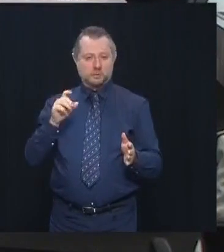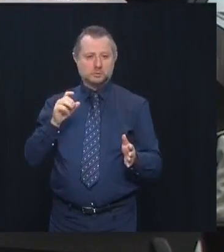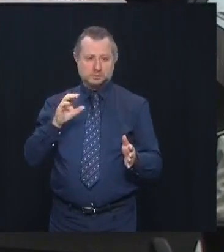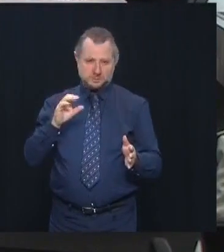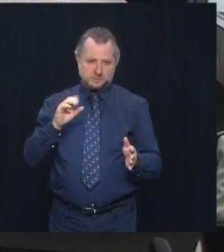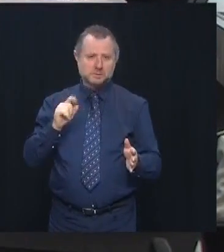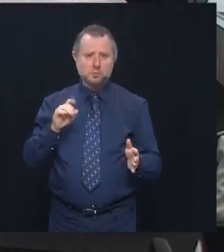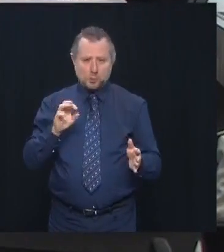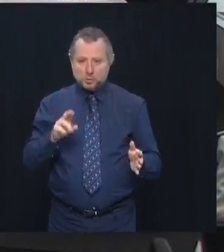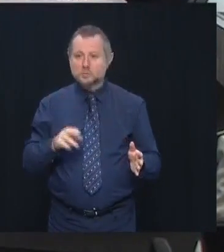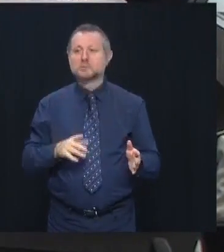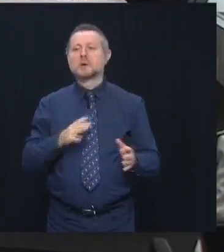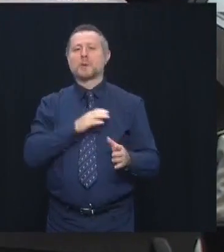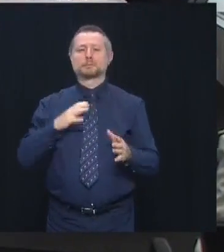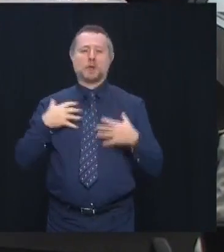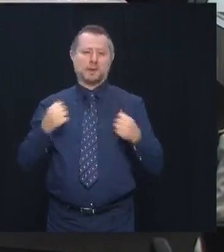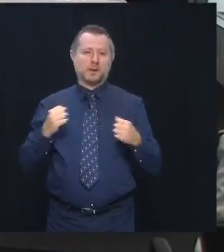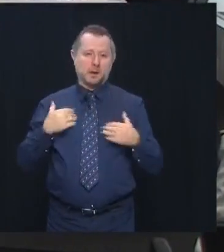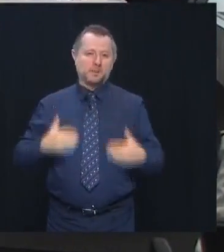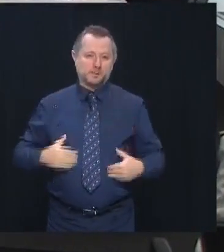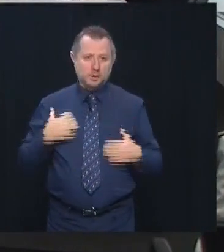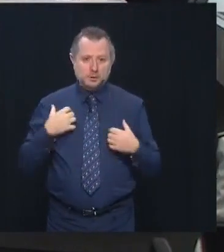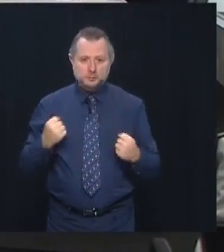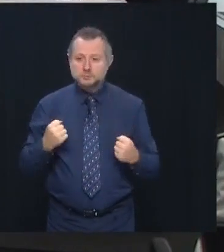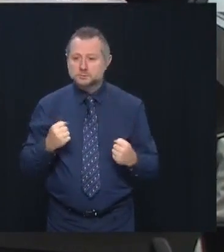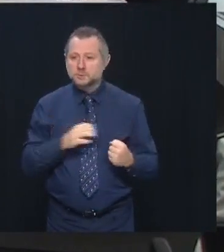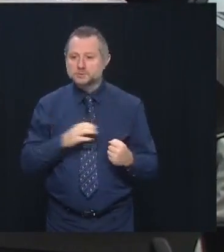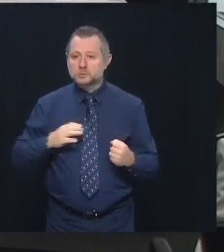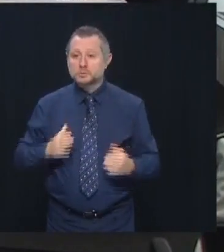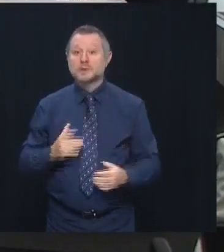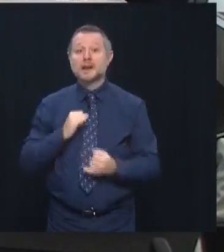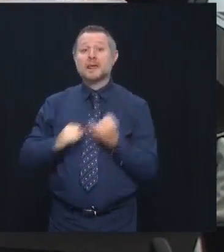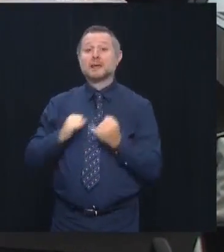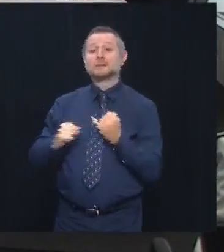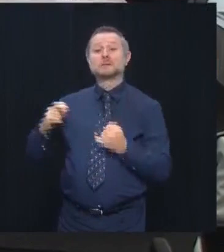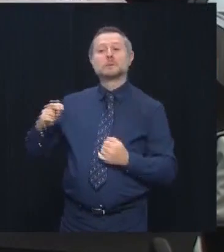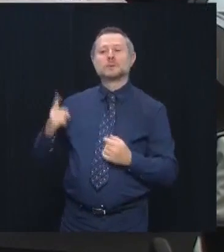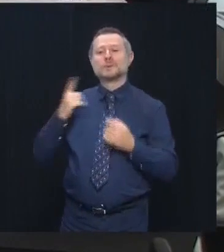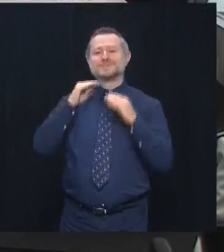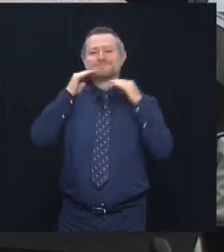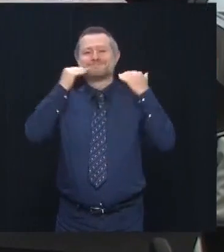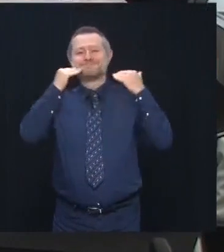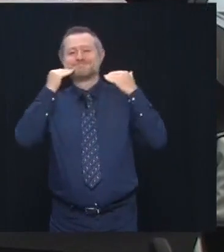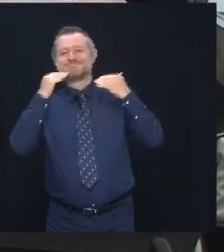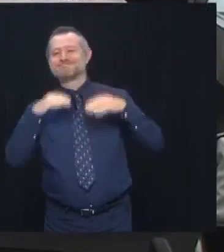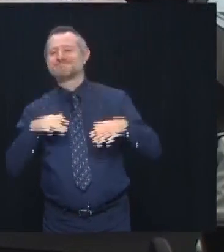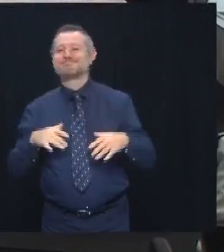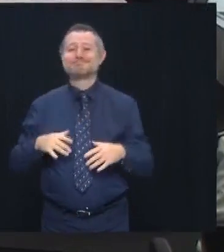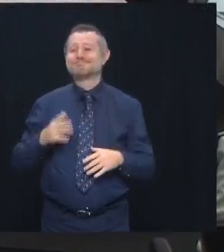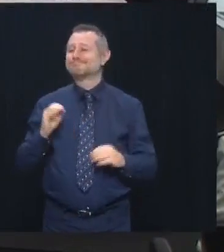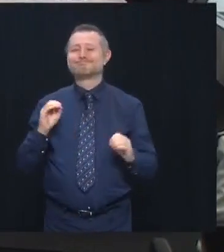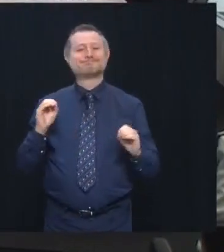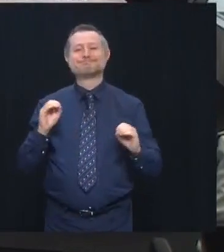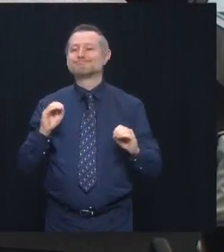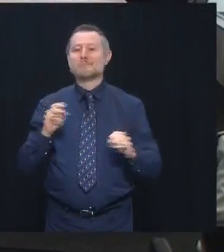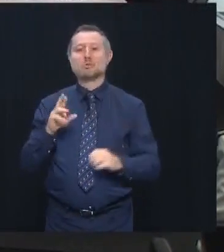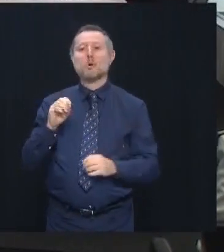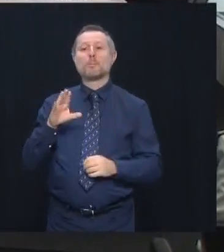DR. JAMES MA LAT RIS. TO MY RIGHT, SECRETARY -- DR. HOWARD ZUCKER.